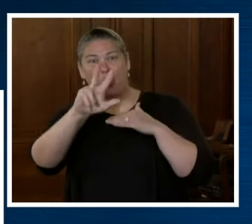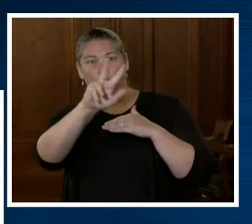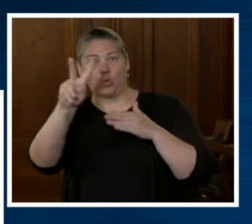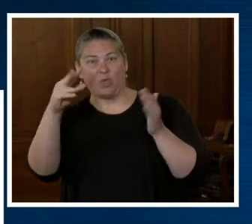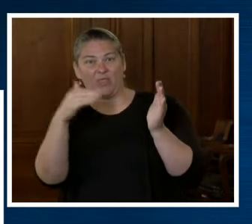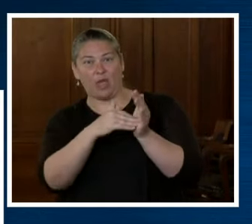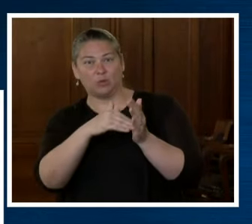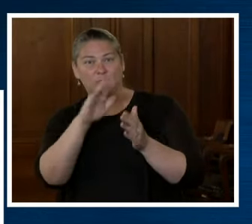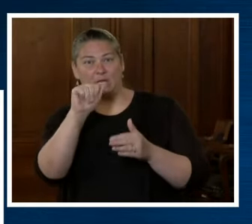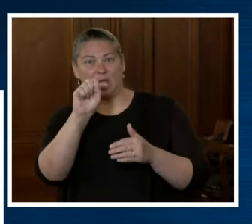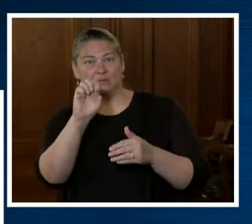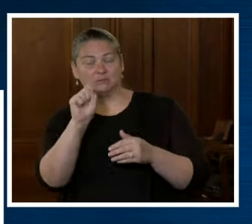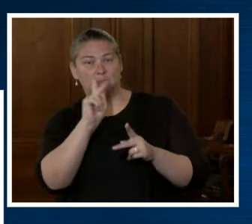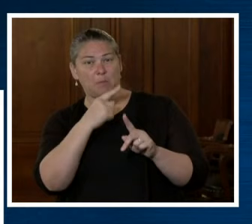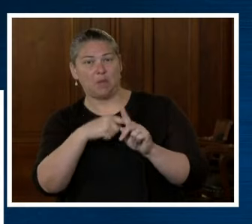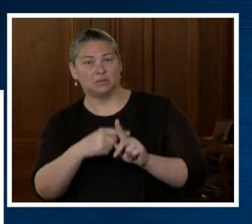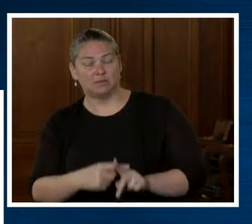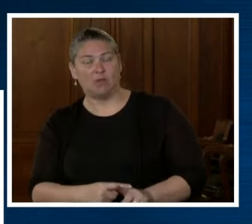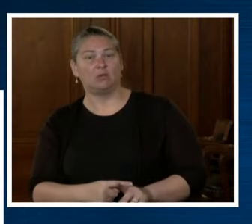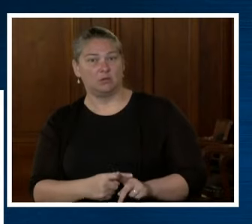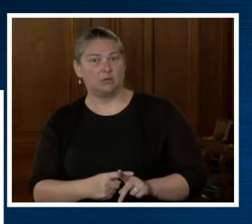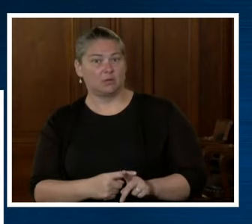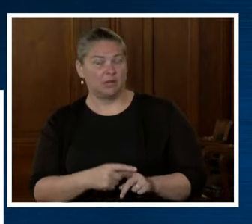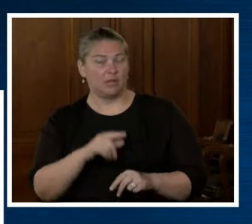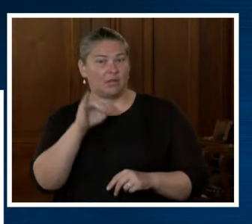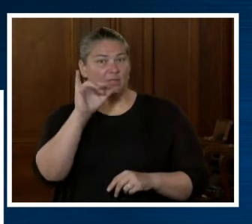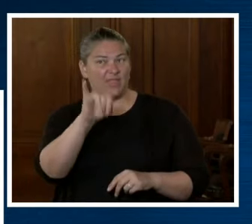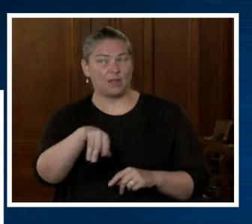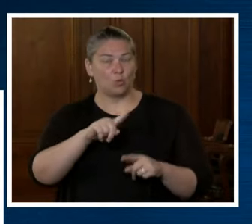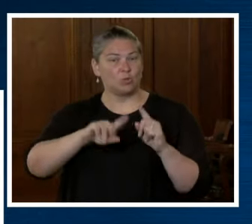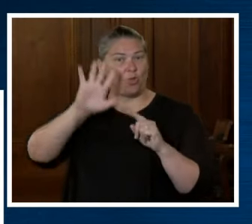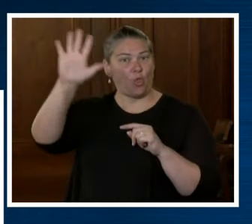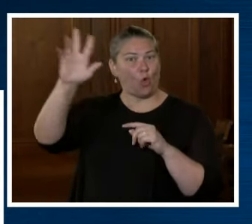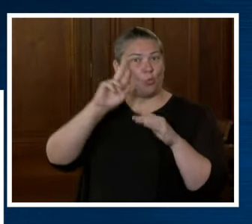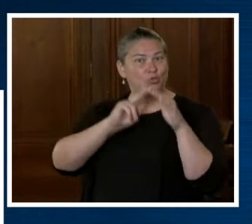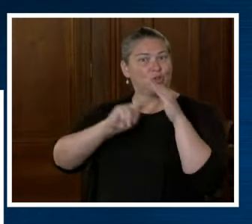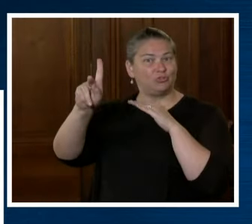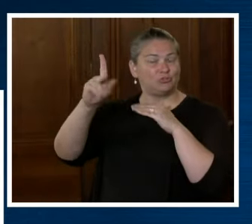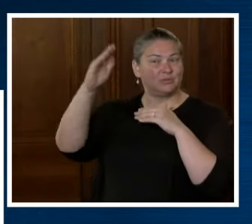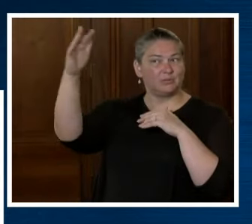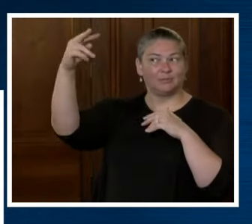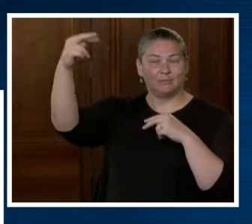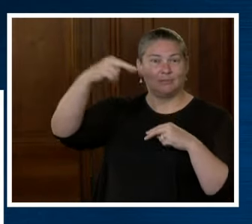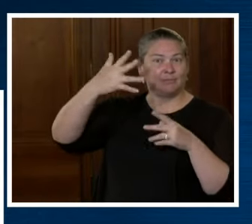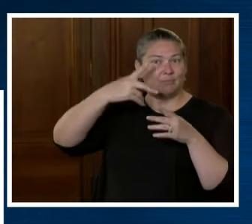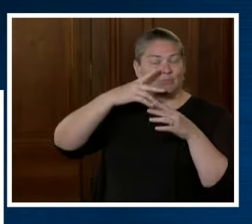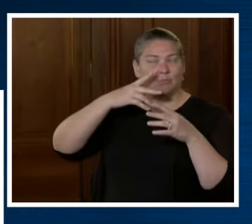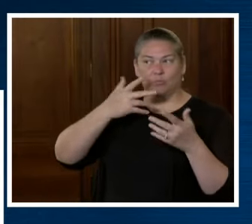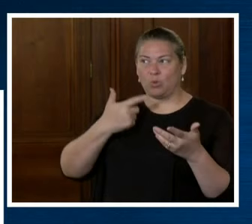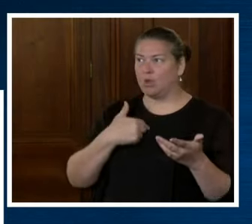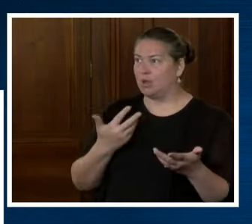SURE, SMALL INCREASES, BUT BLUNTING THE DRAMATIC INCREASE